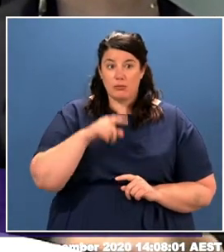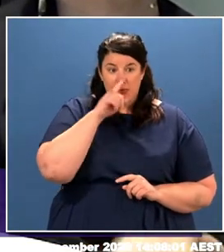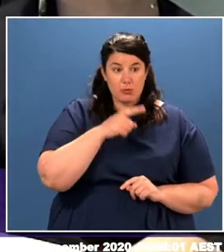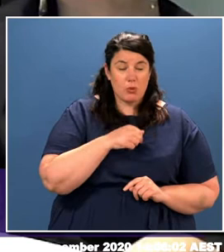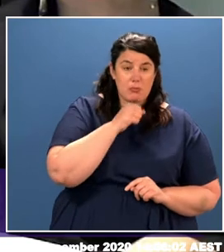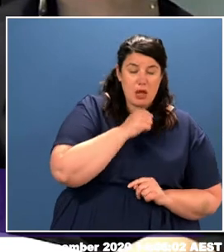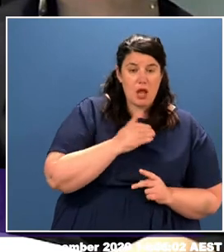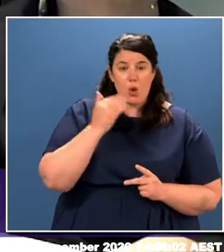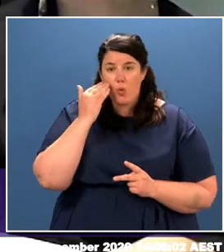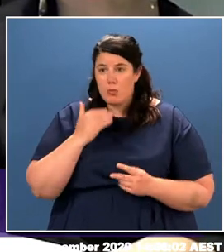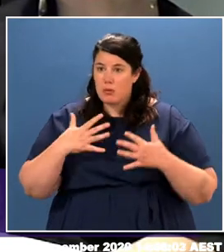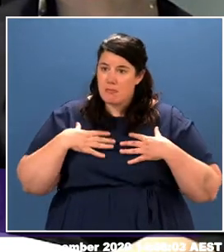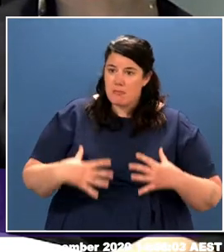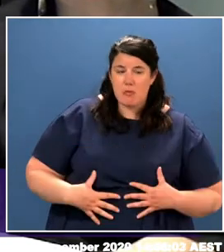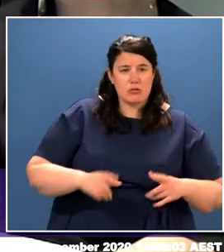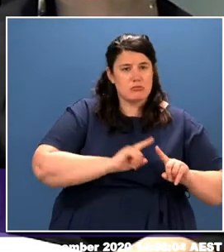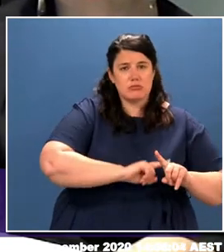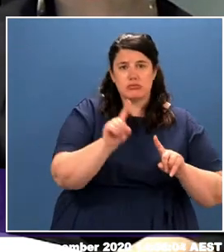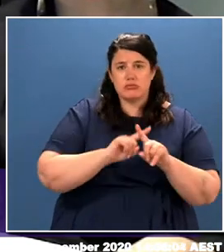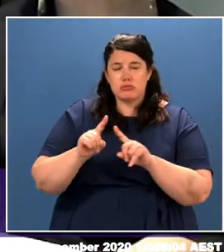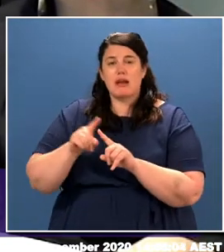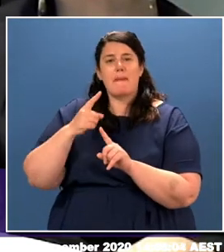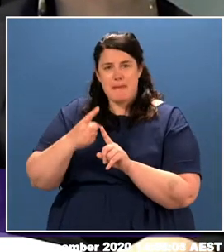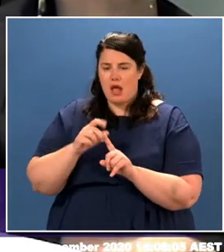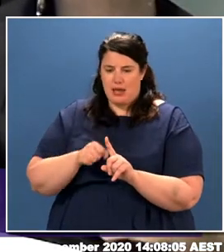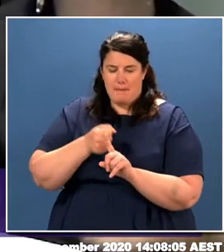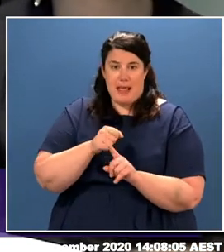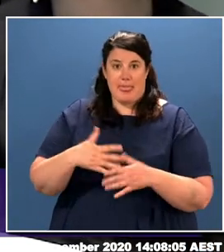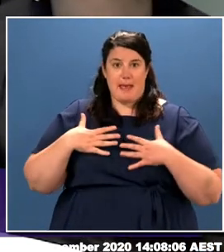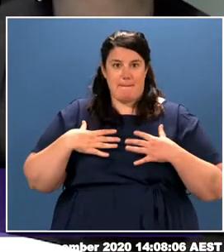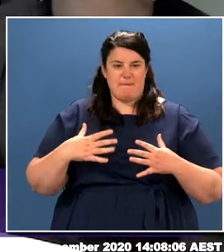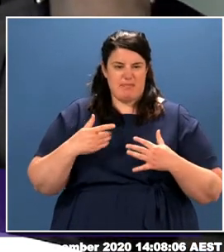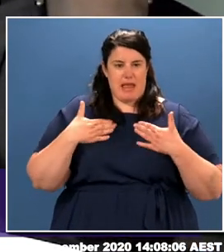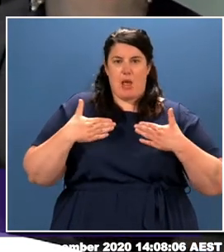relationships and sexualities, affect their health and wellbeing in every domain of their life.